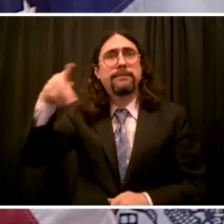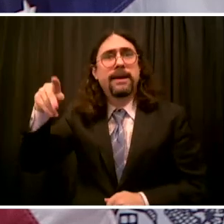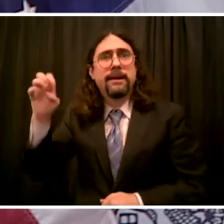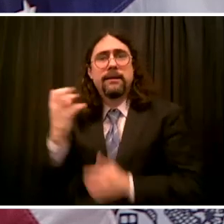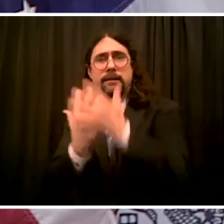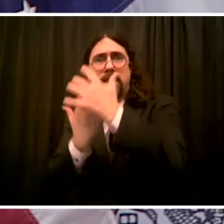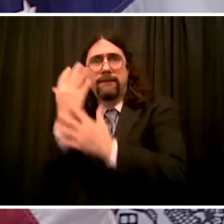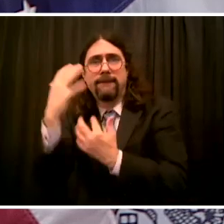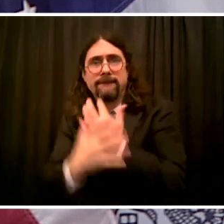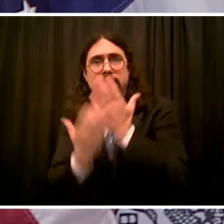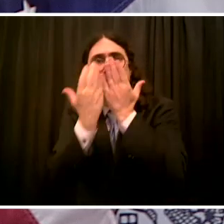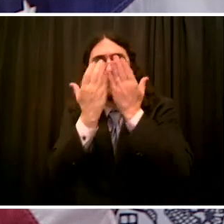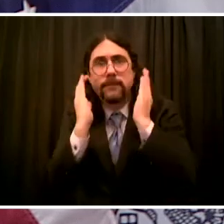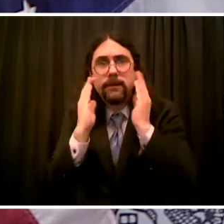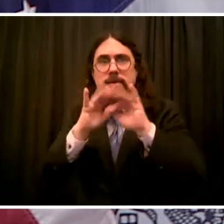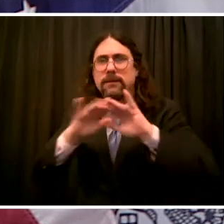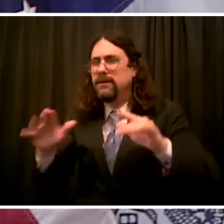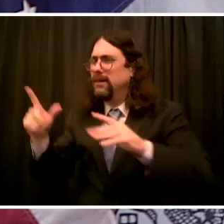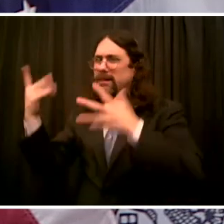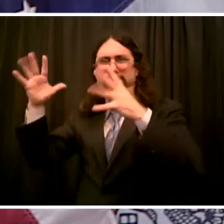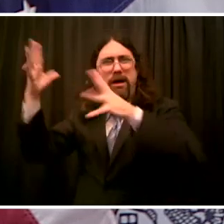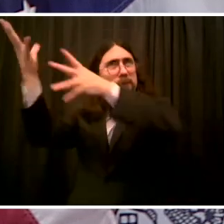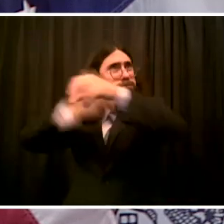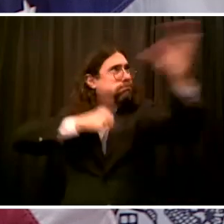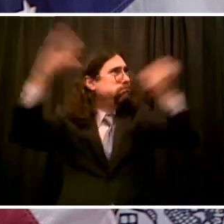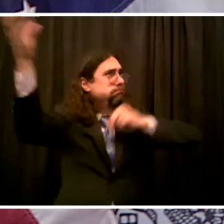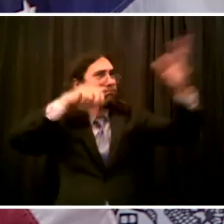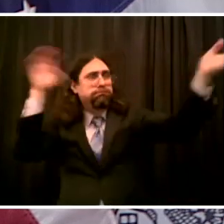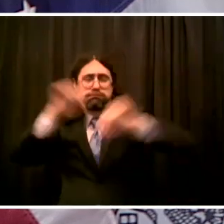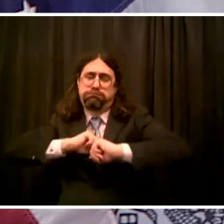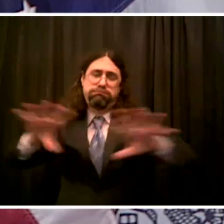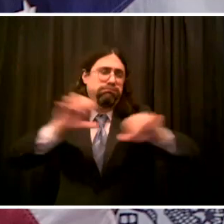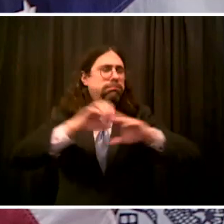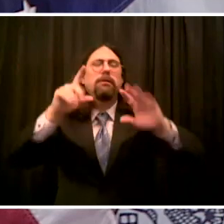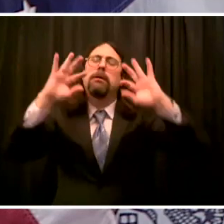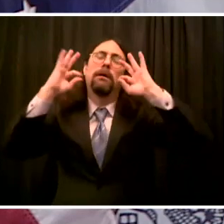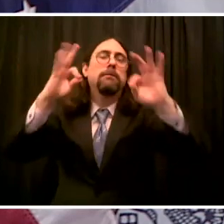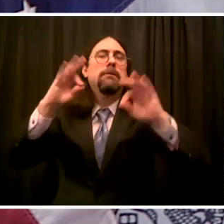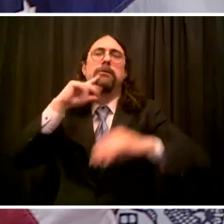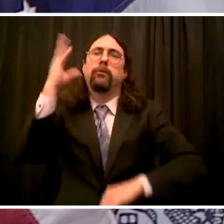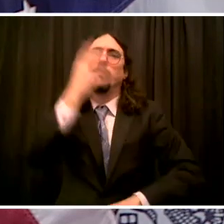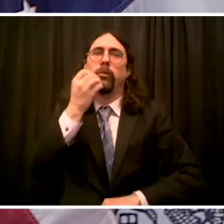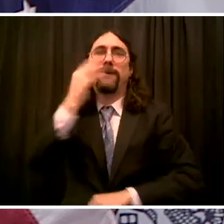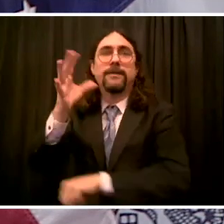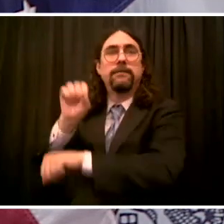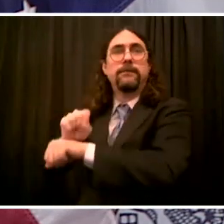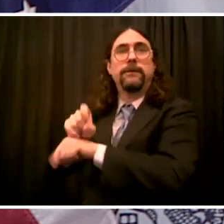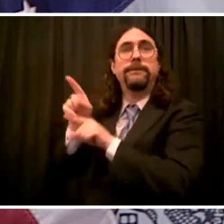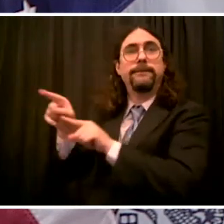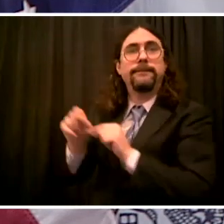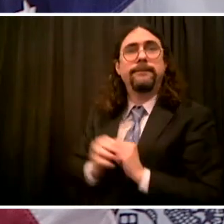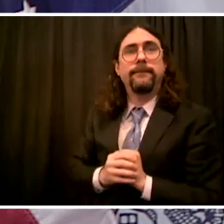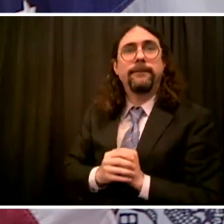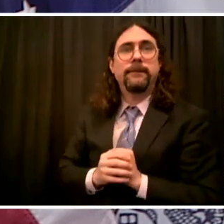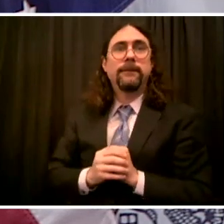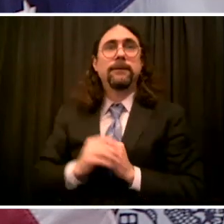IMPROVING THE DISTRIBUTION OF